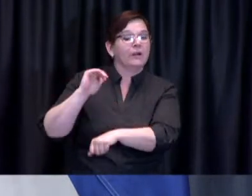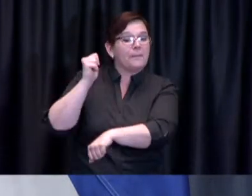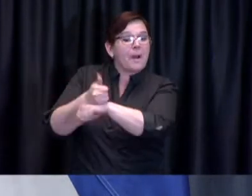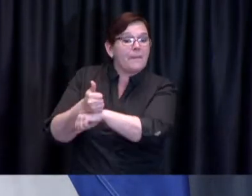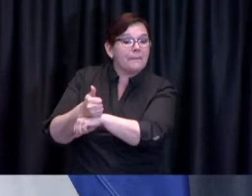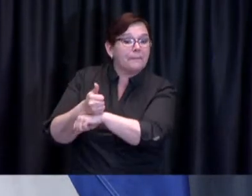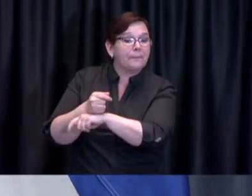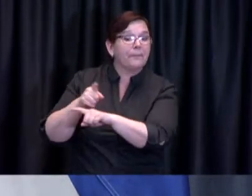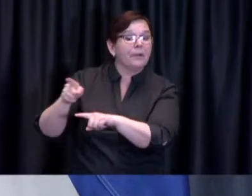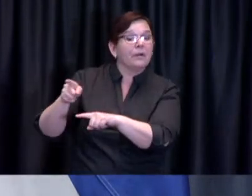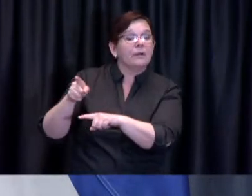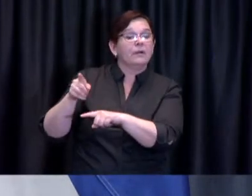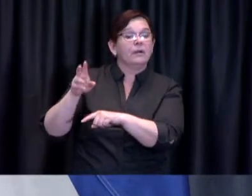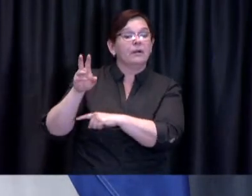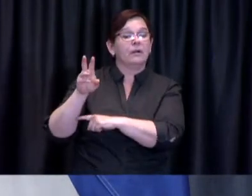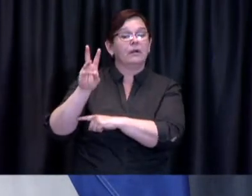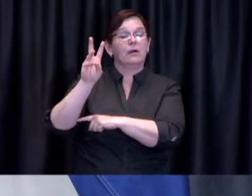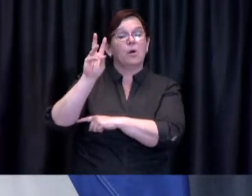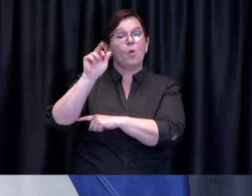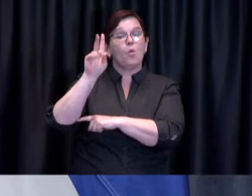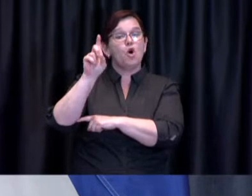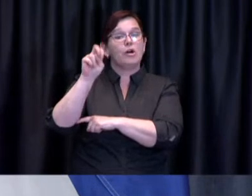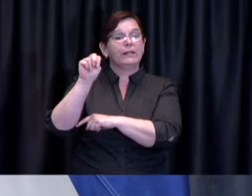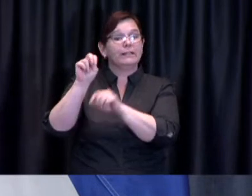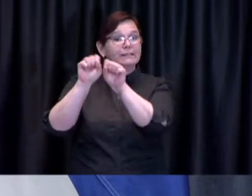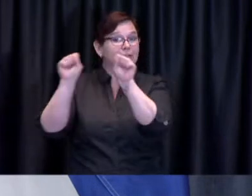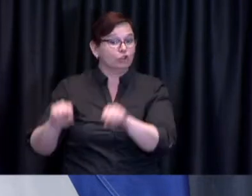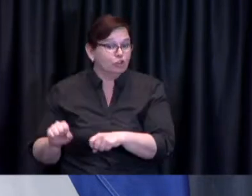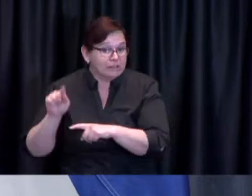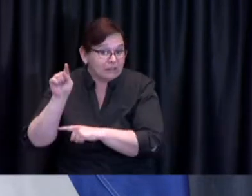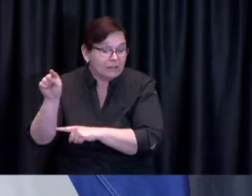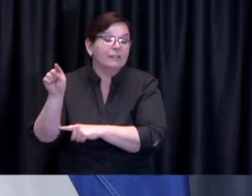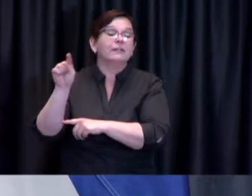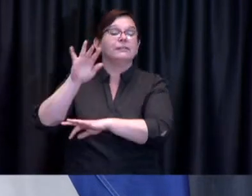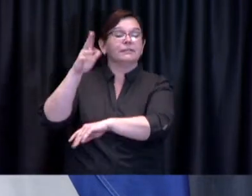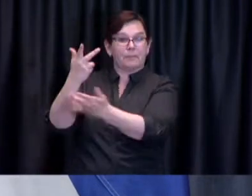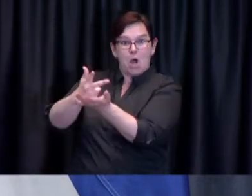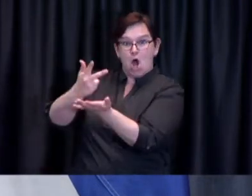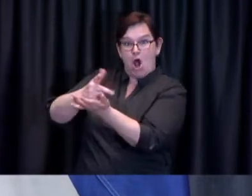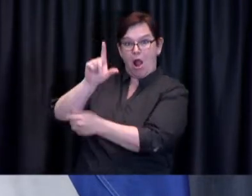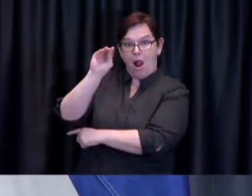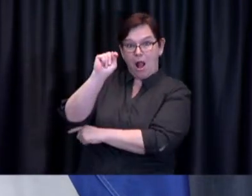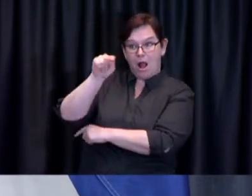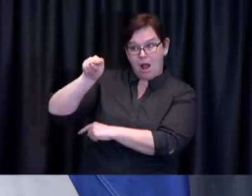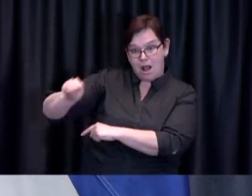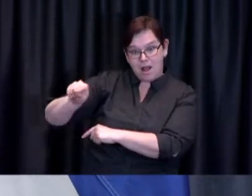Station north parking lot on Saturday that drive through pop-up will be administering about 500